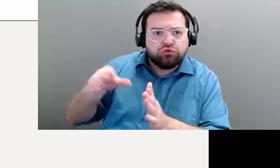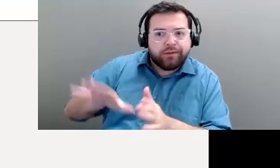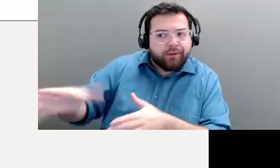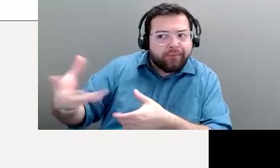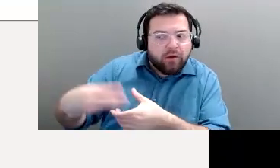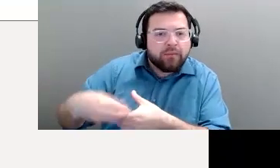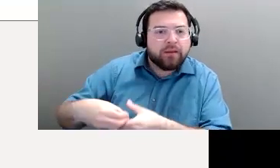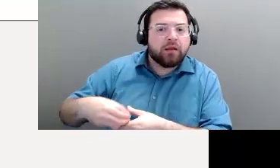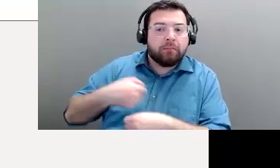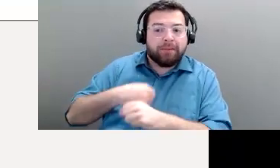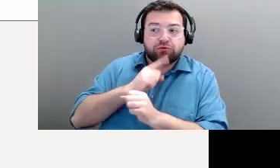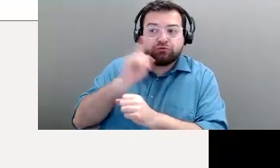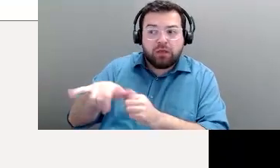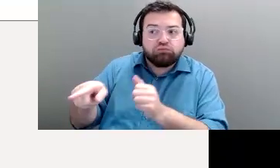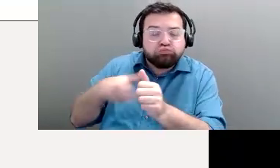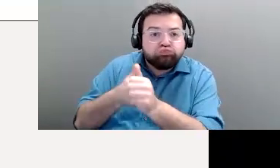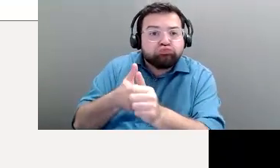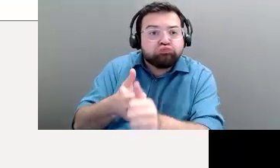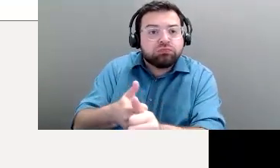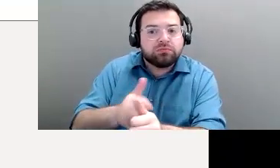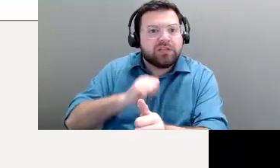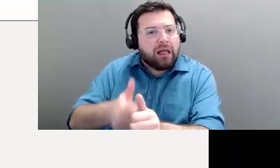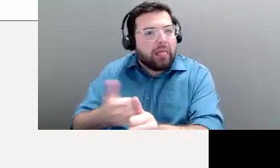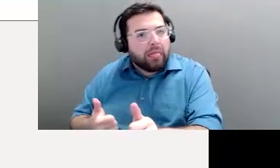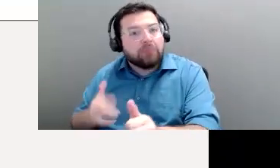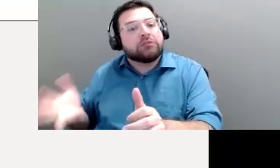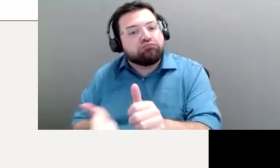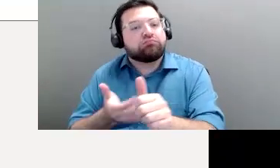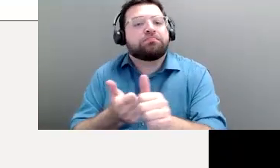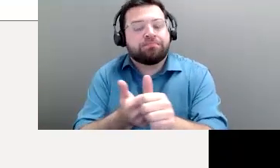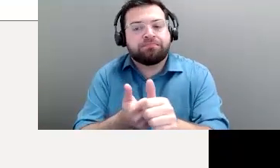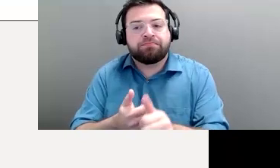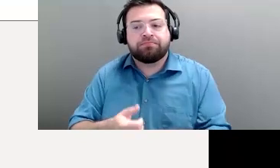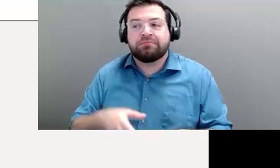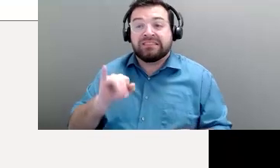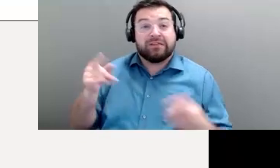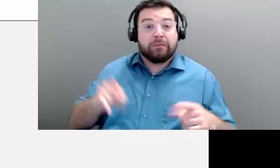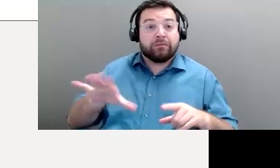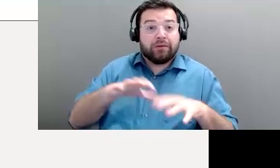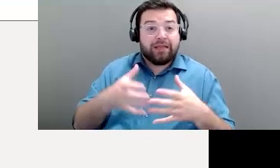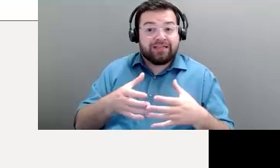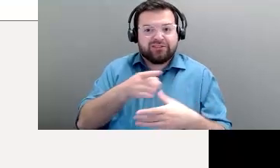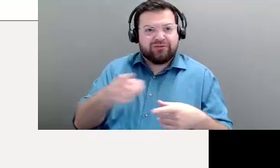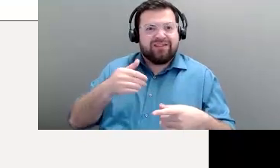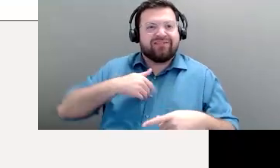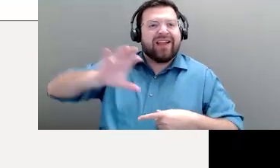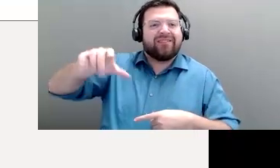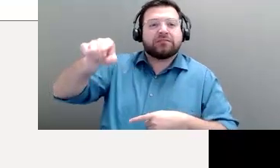If you have a general Q&A in your course, Q&A discussion board. And of course, you know, you want to make sure that you check